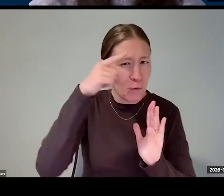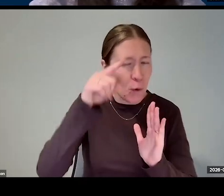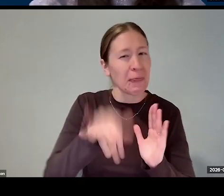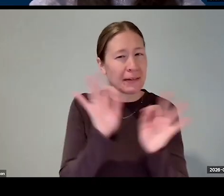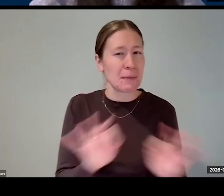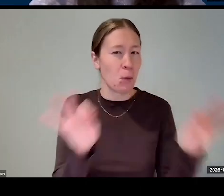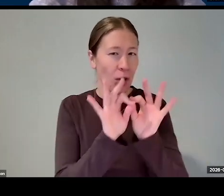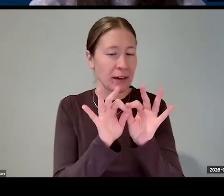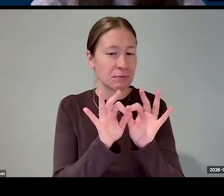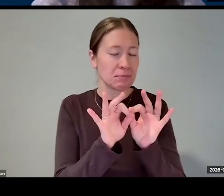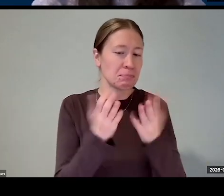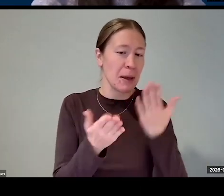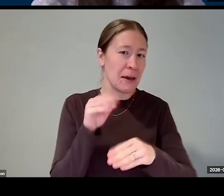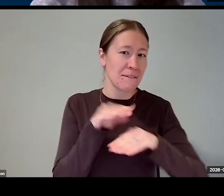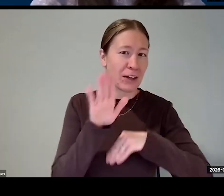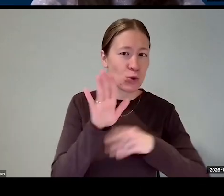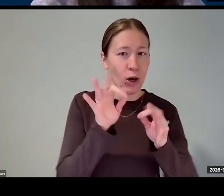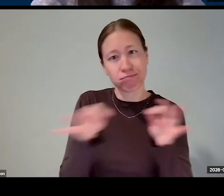of Michigan Museum of Art.